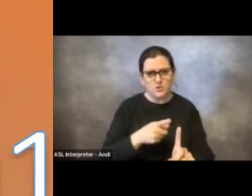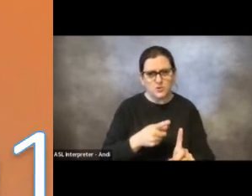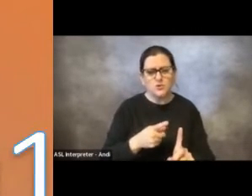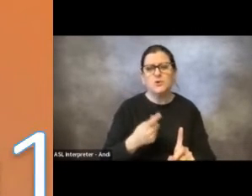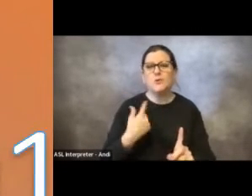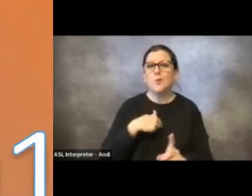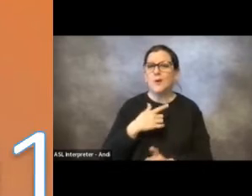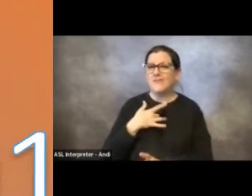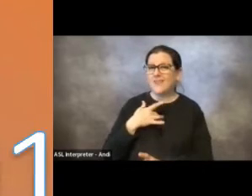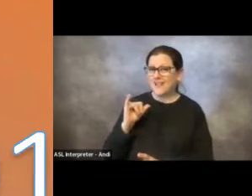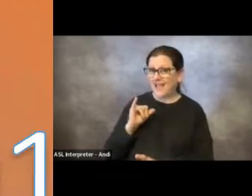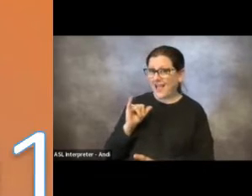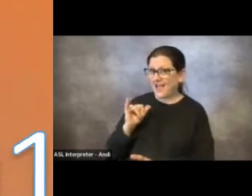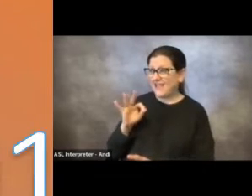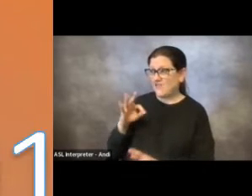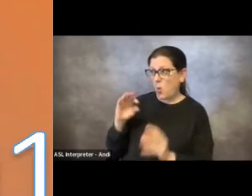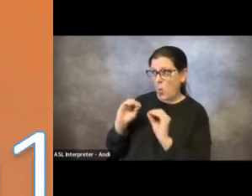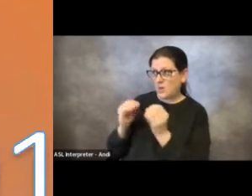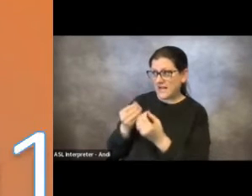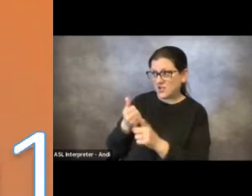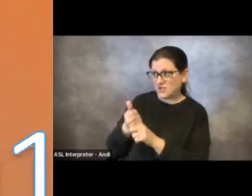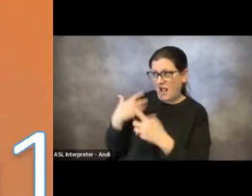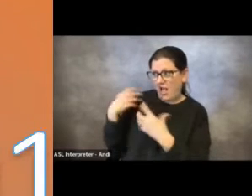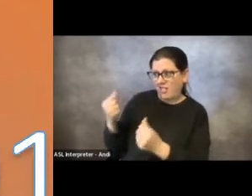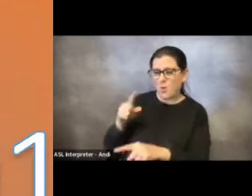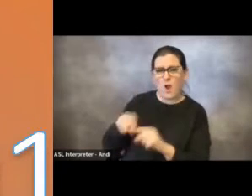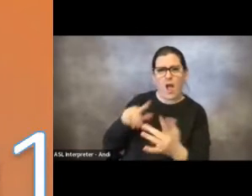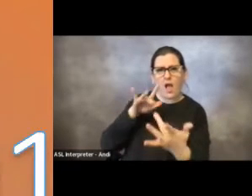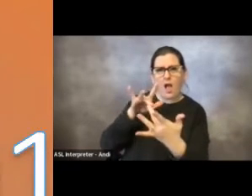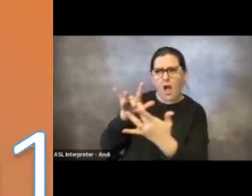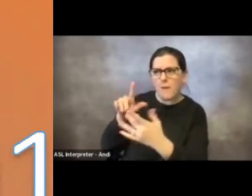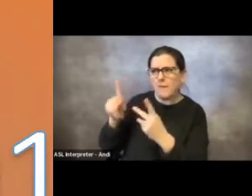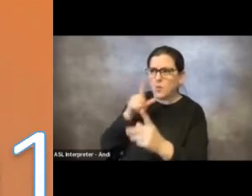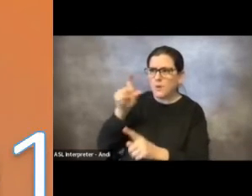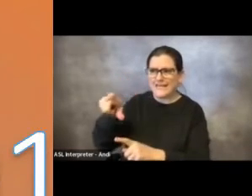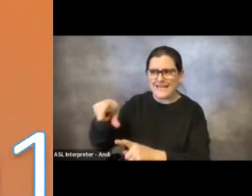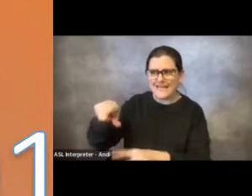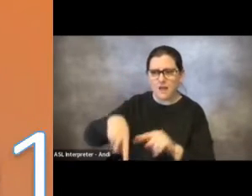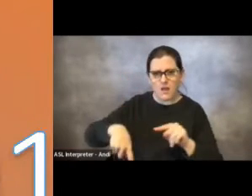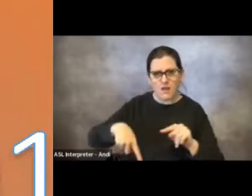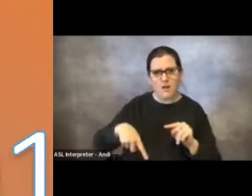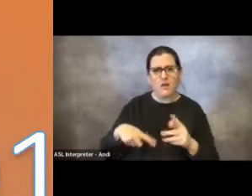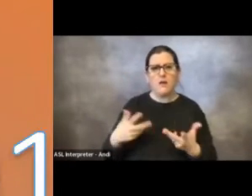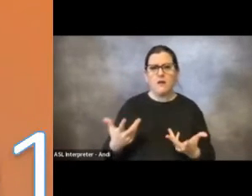like, if the organization is not healthy, then we're not gonna be able to reach all the individuals with the needs that they have. And so that's what I